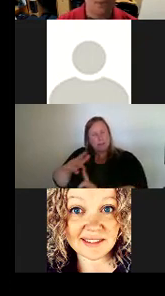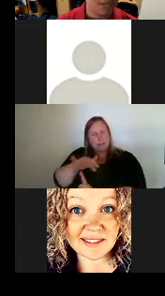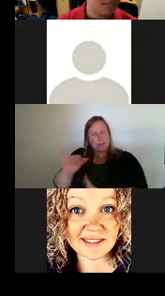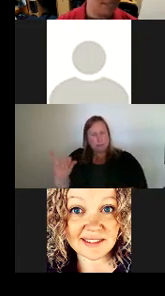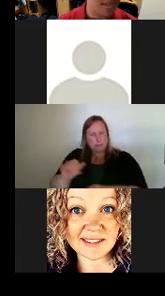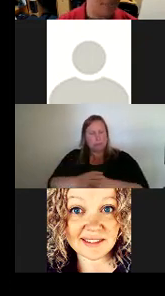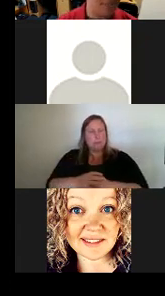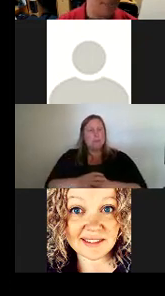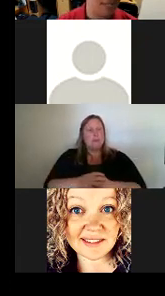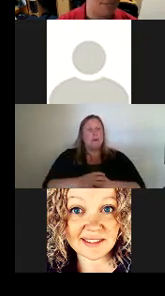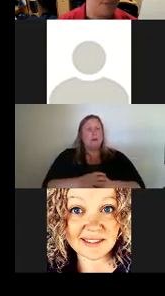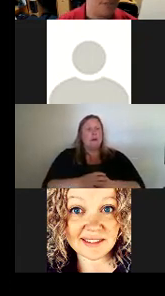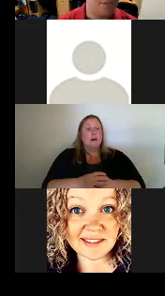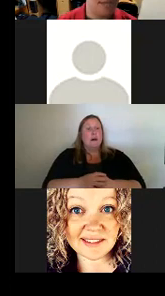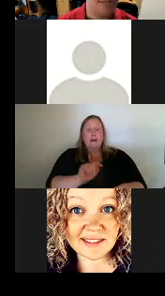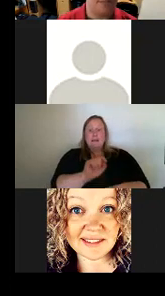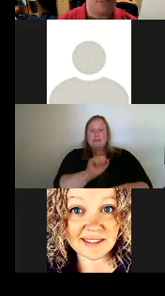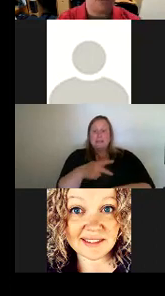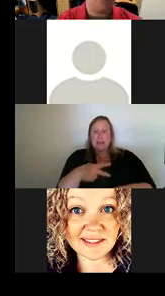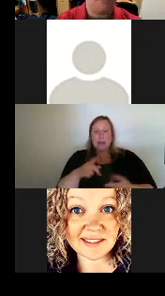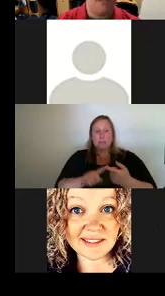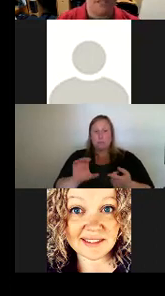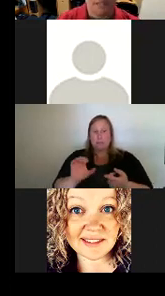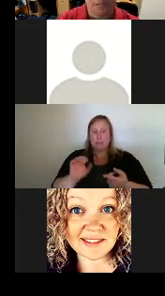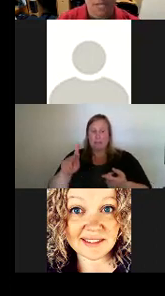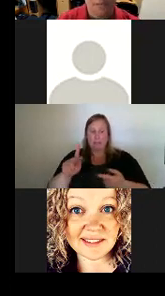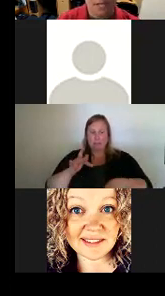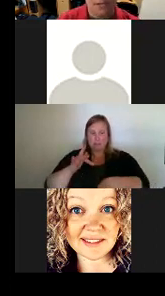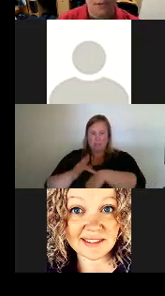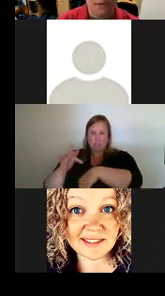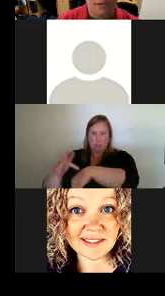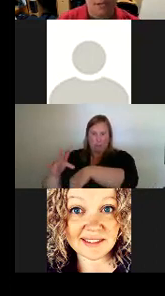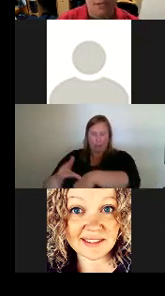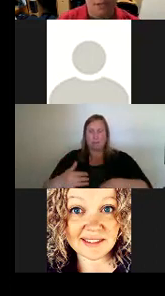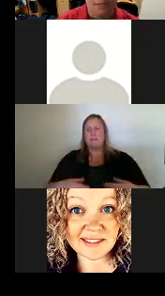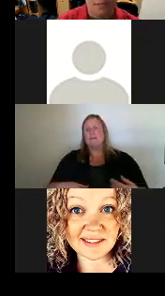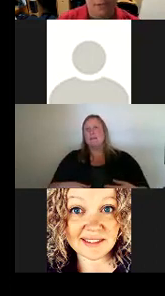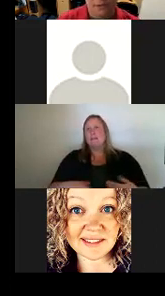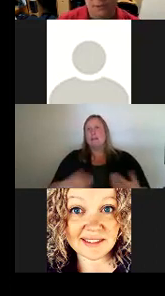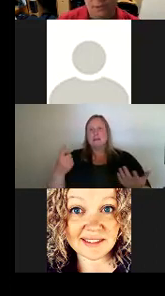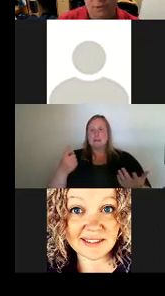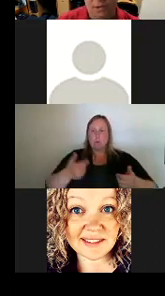TAP TO CLICK, IF THEIR THUMBS AND FINGERS ARE CONSTANTLY